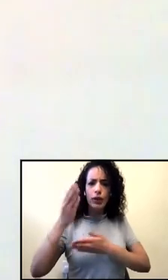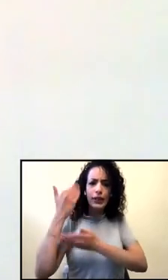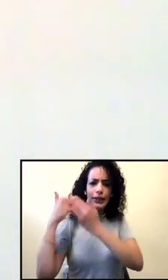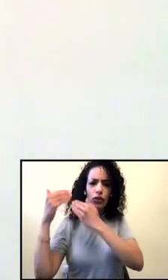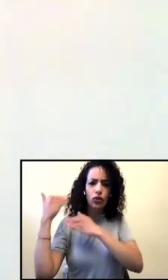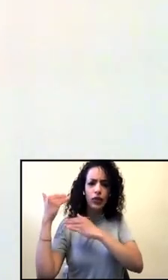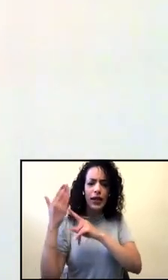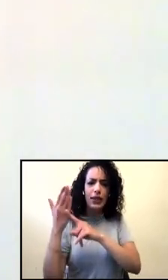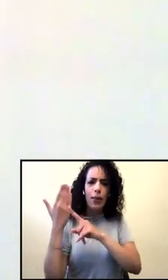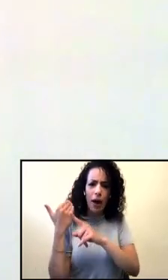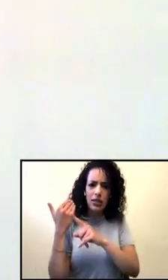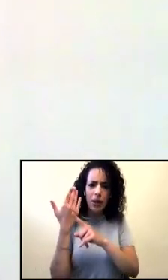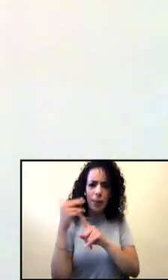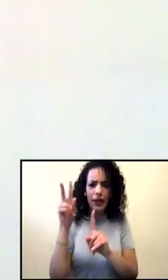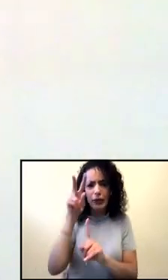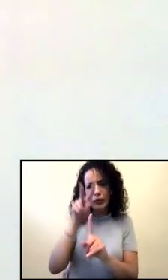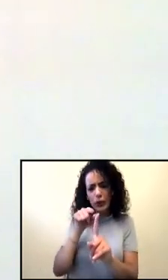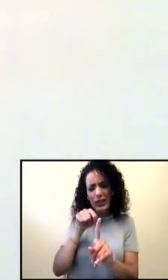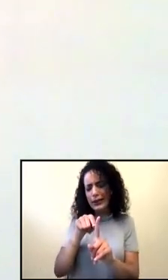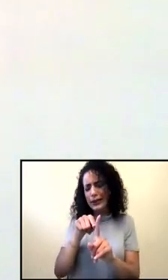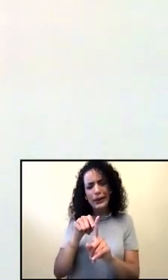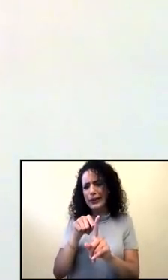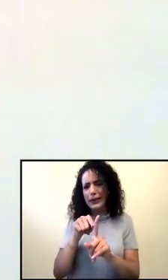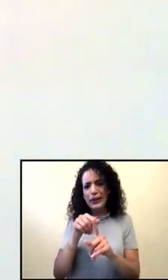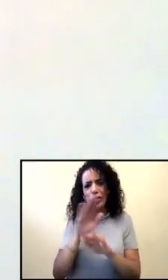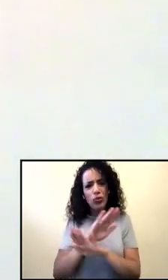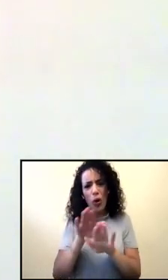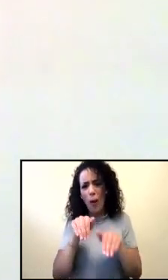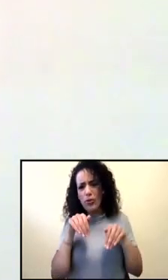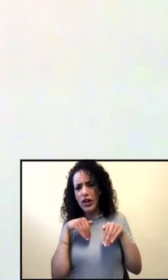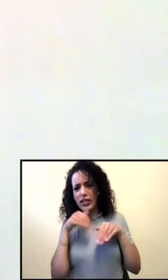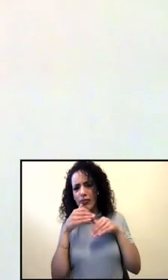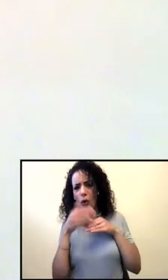typically as less objective than more traditional written sources, because of